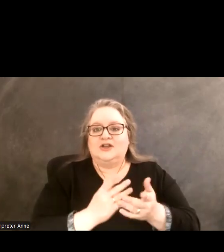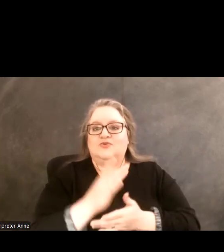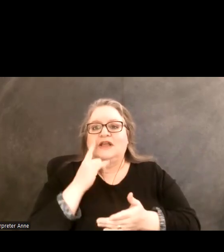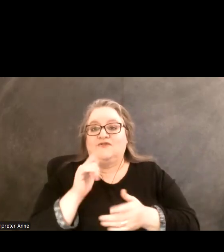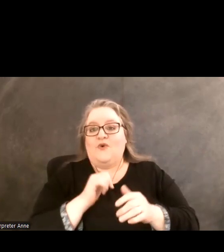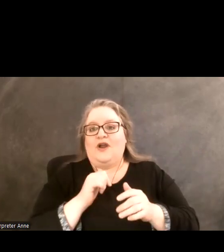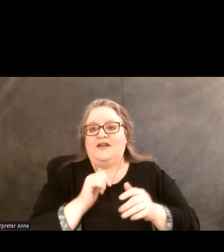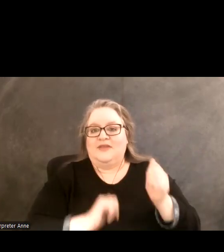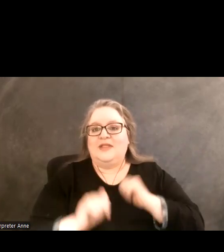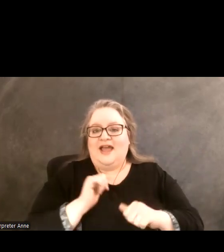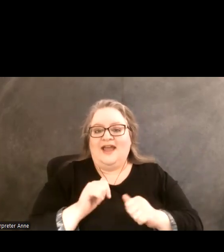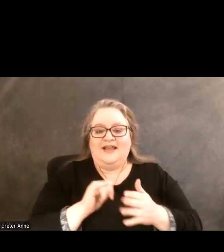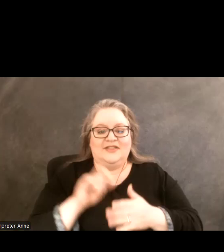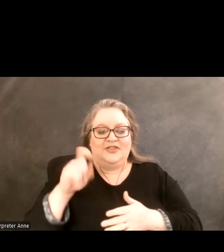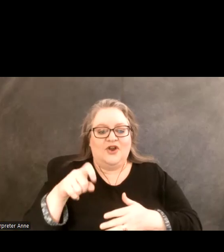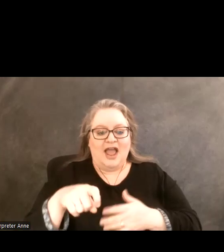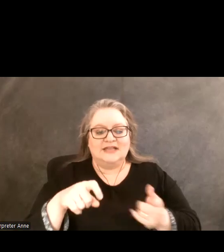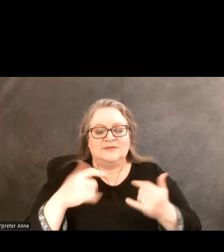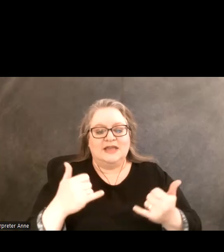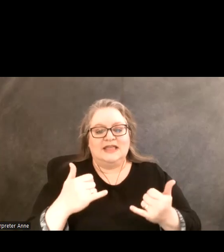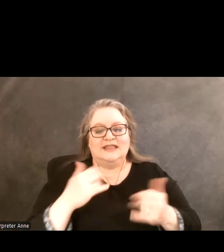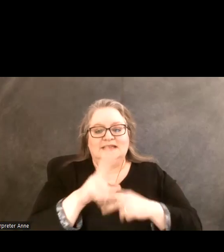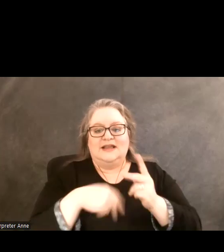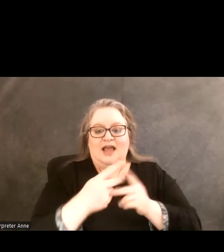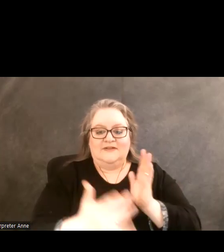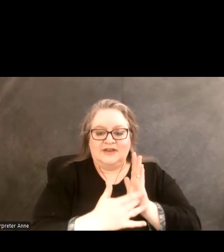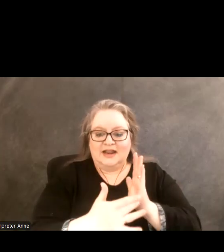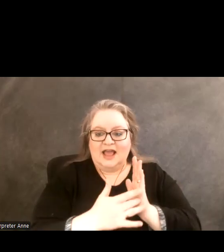that there has to be this technology, and that there has